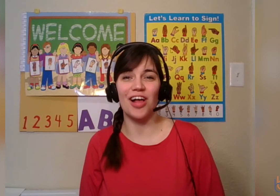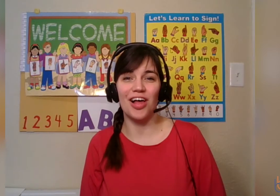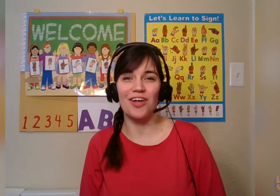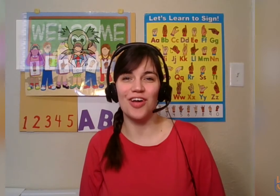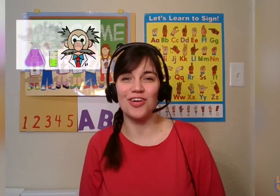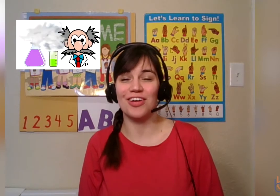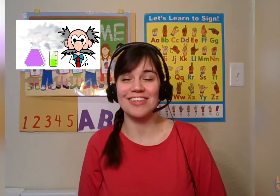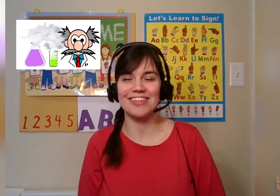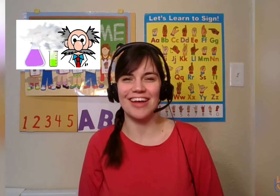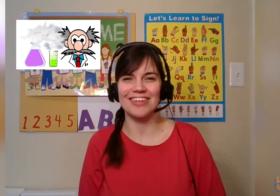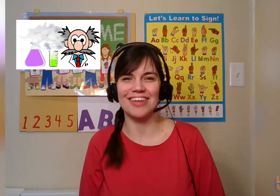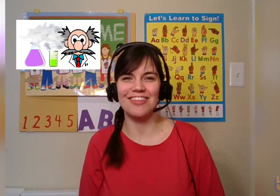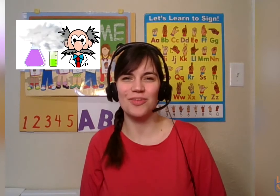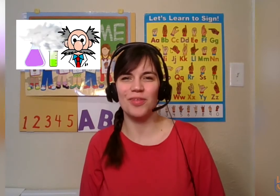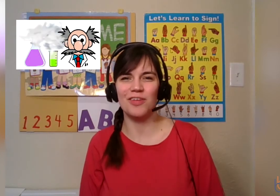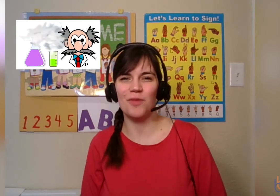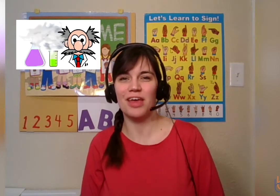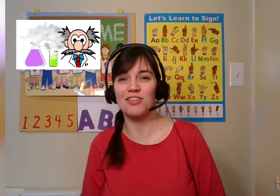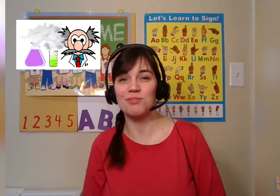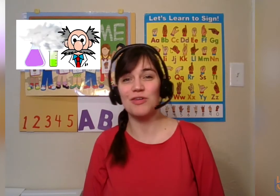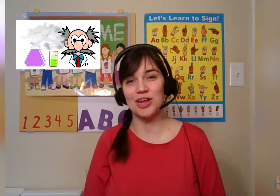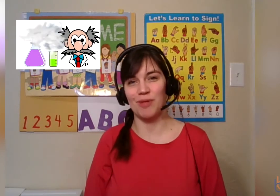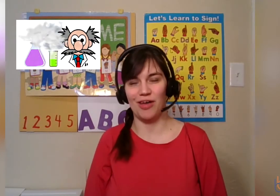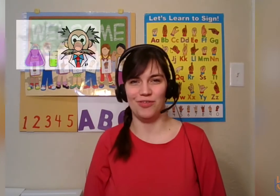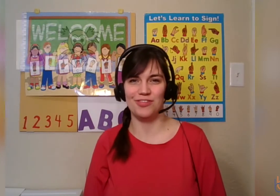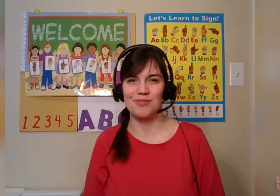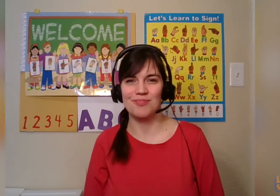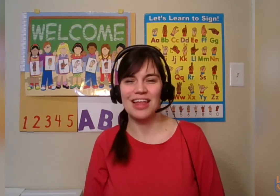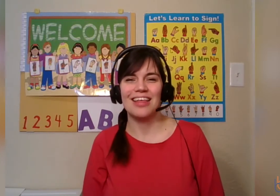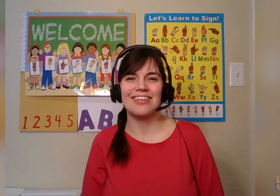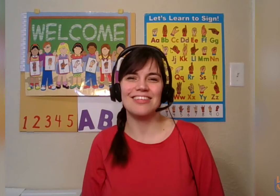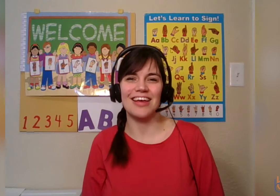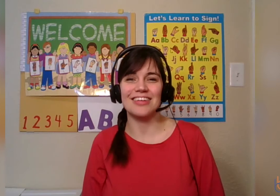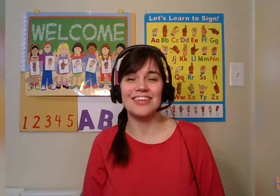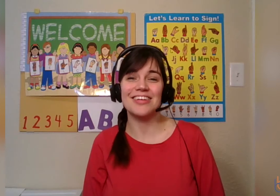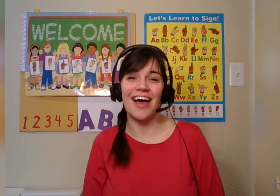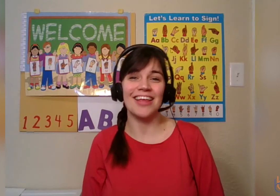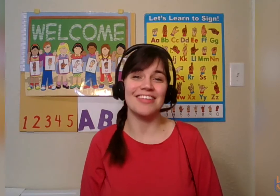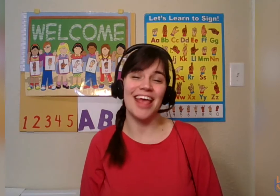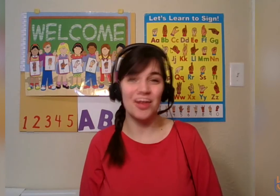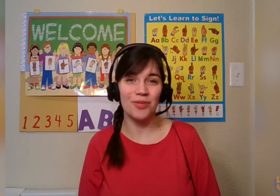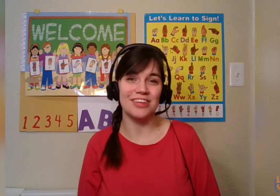of a crazy scientist with some exploding bottles. This scientist got his animal